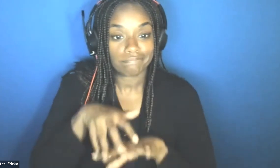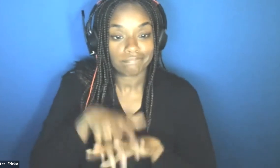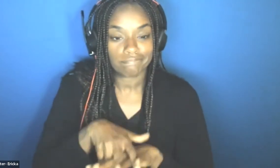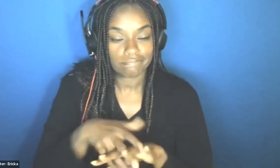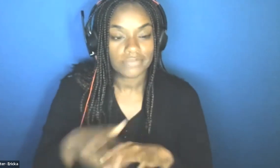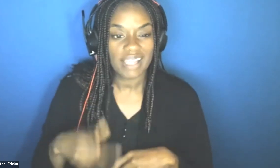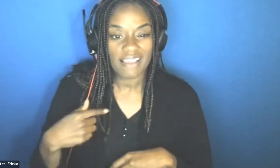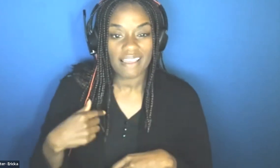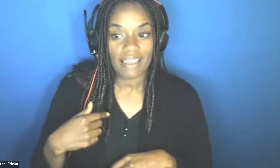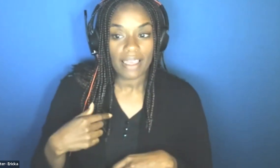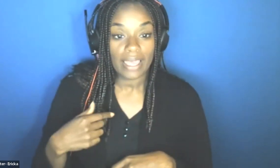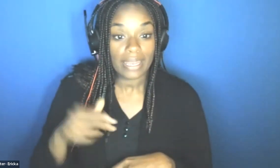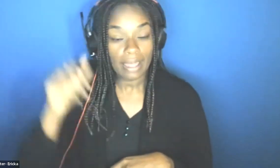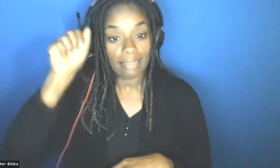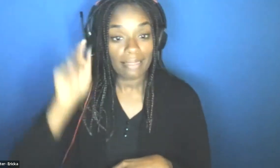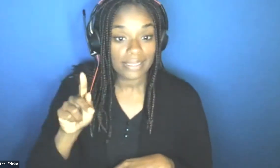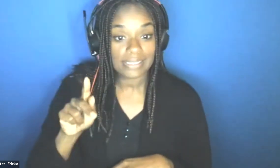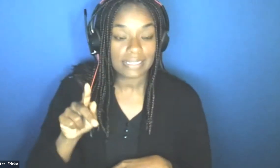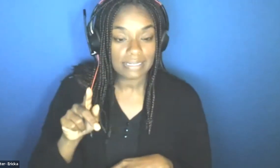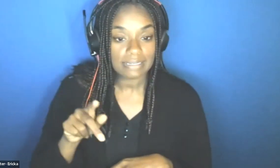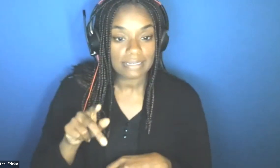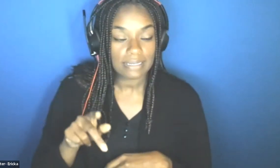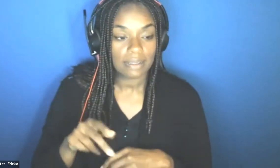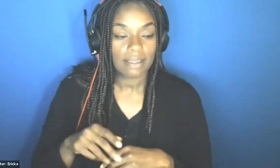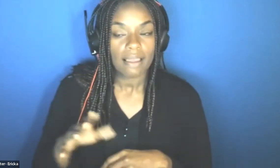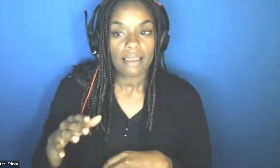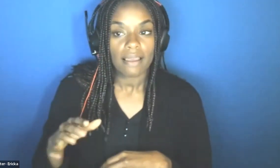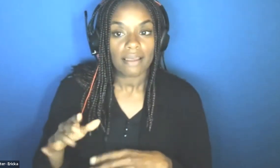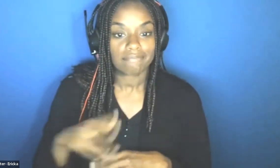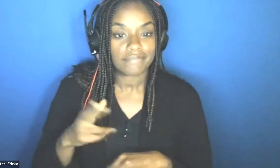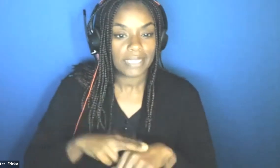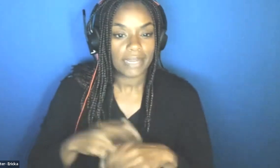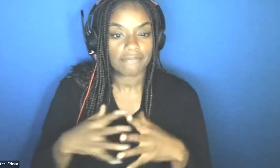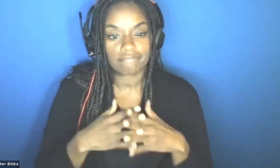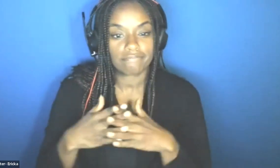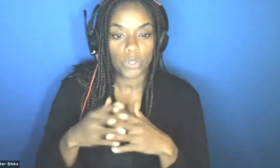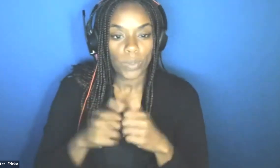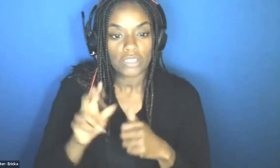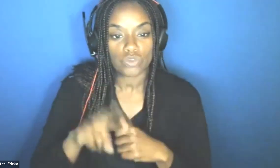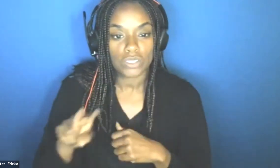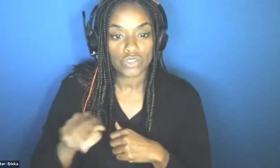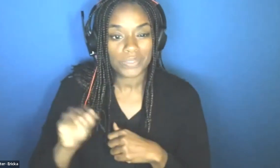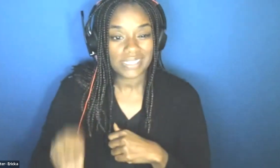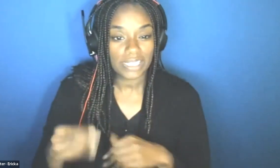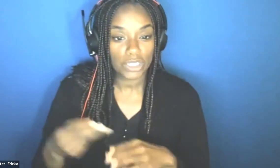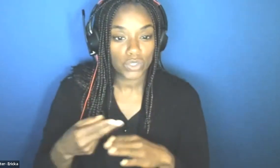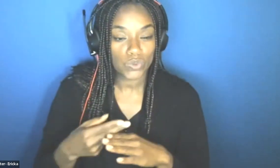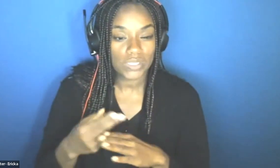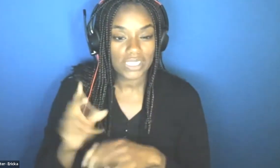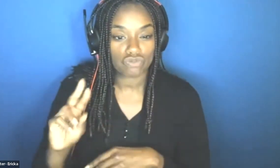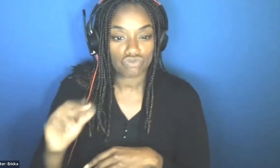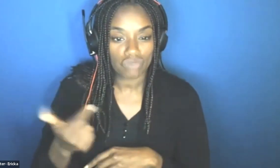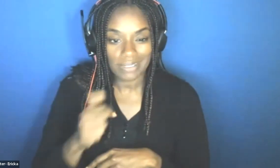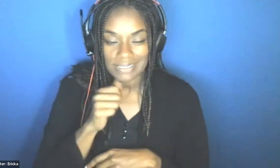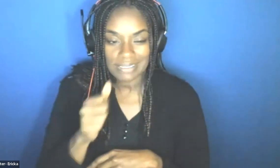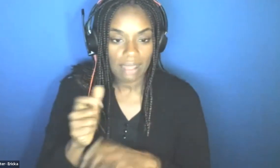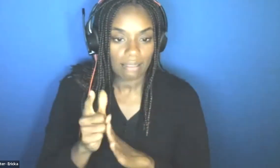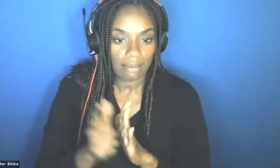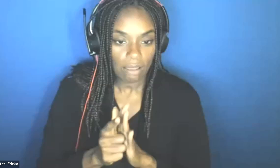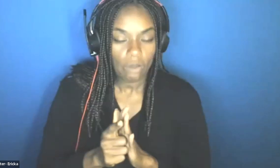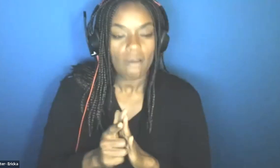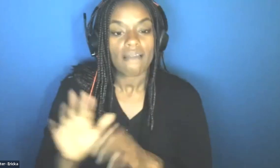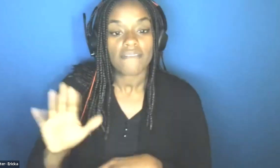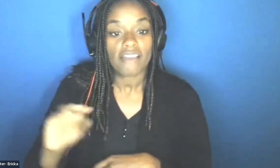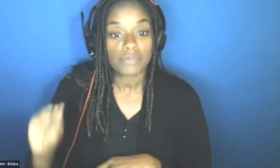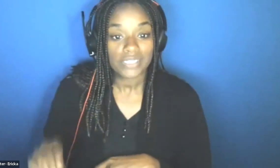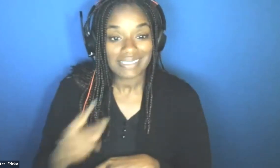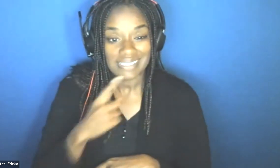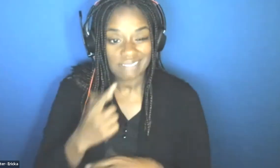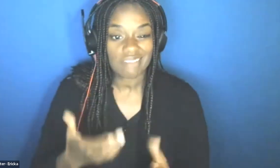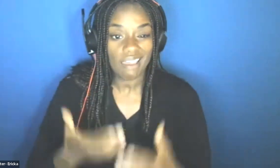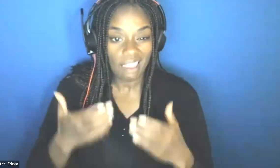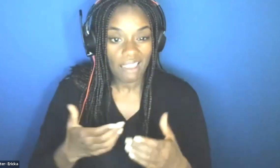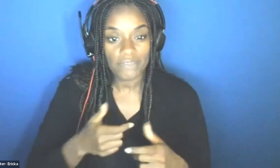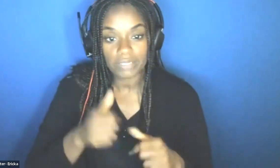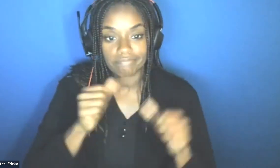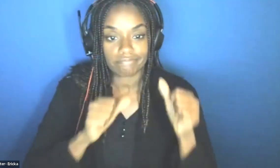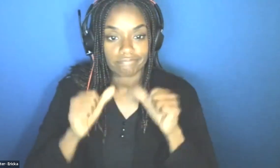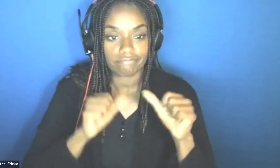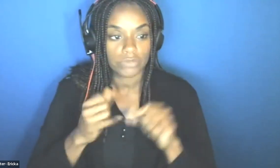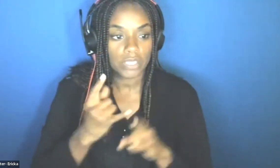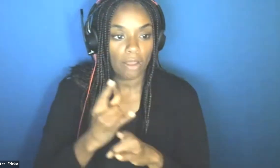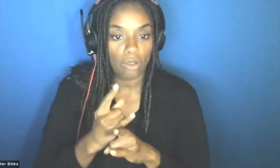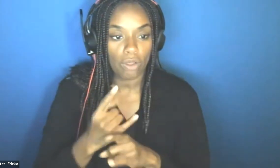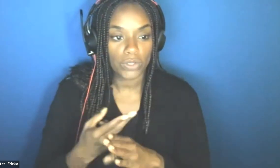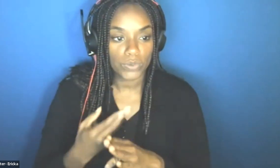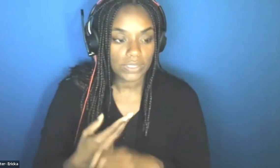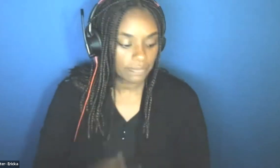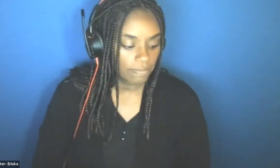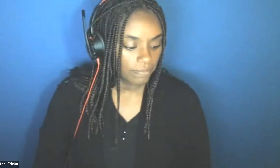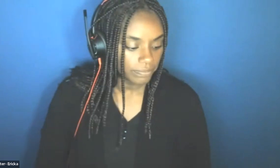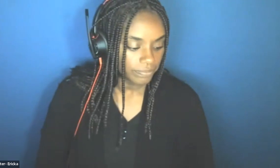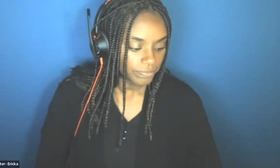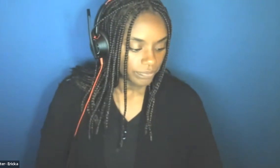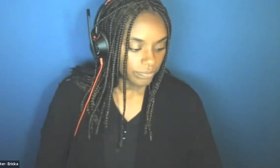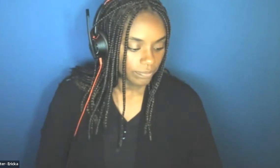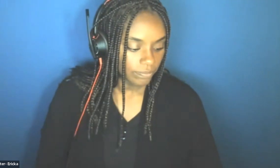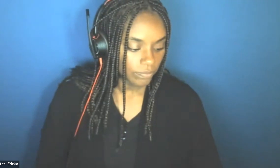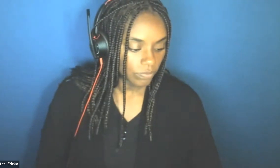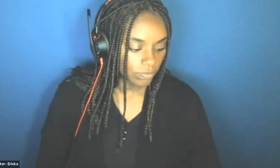And according to 2020 survey on drug use and health, 44.7 of adult African Americans reported illicit drug use in the past year.